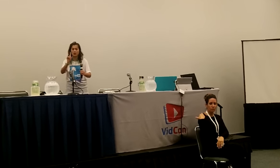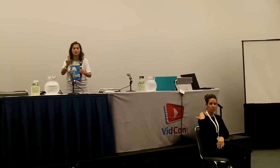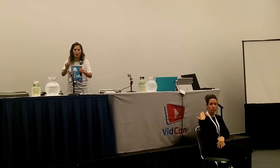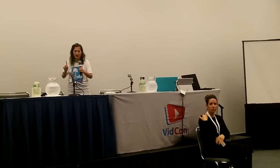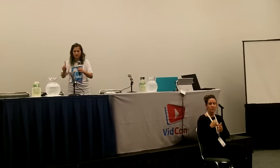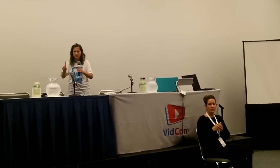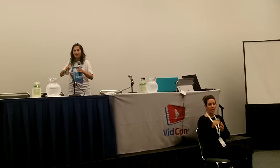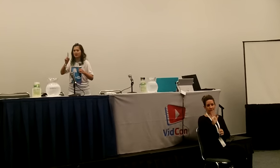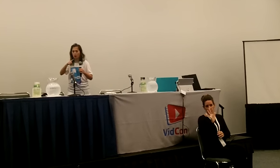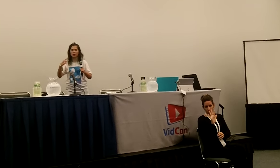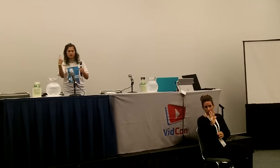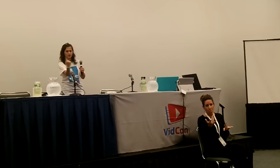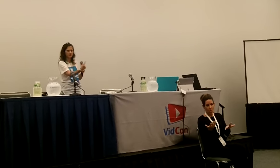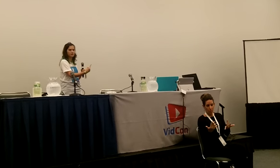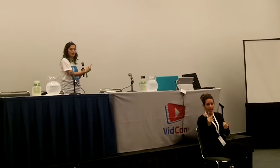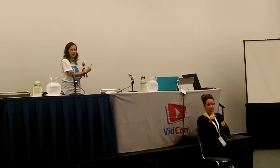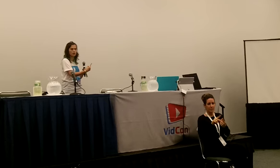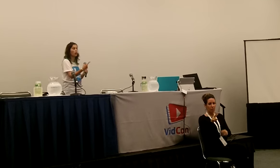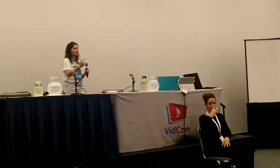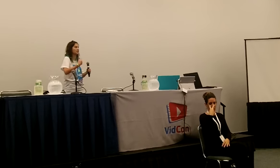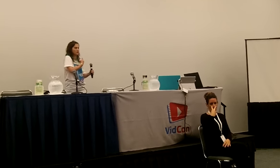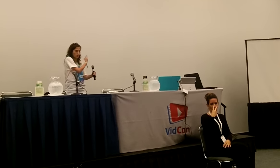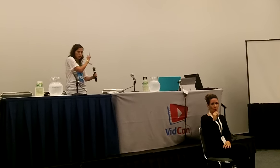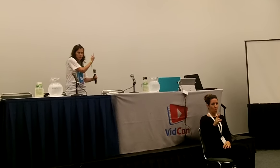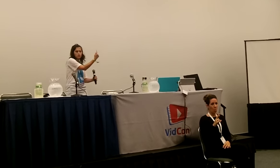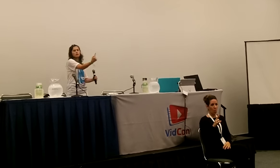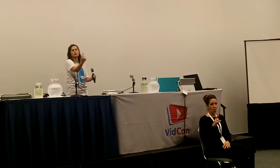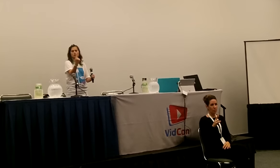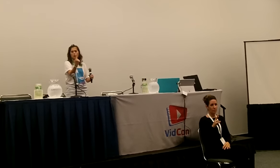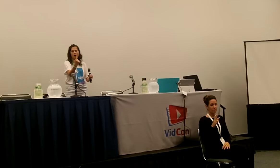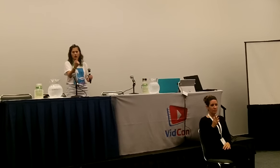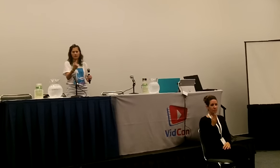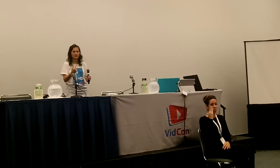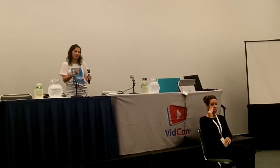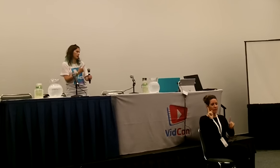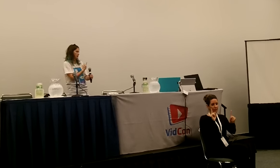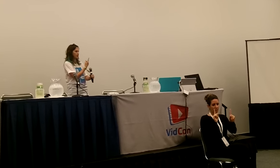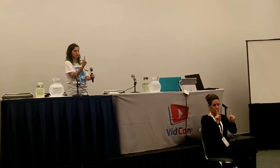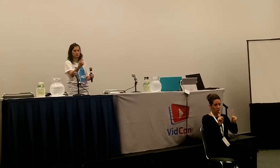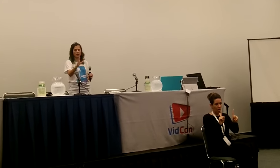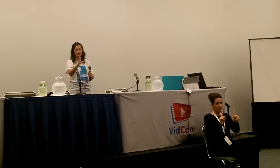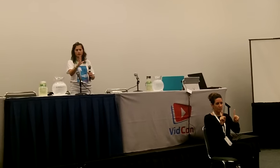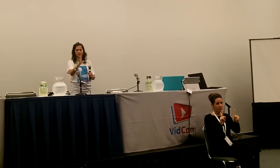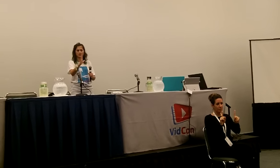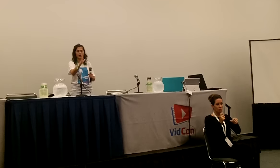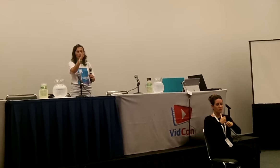and then wait until person turns around, or at least if you wanna walk over. Just make sure it's like,